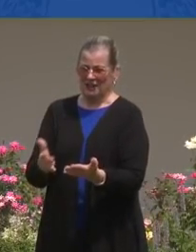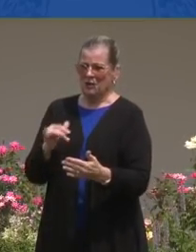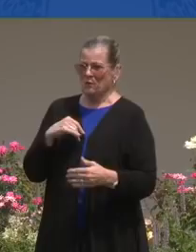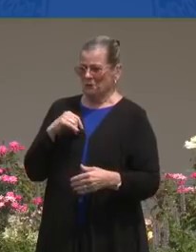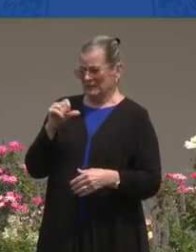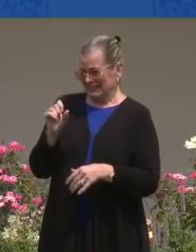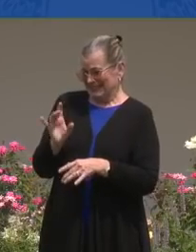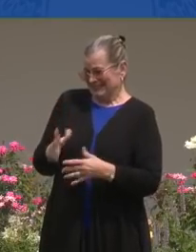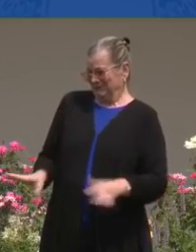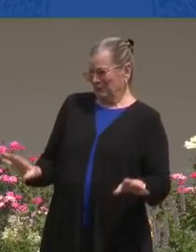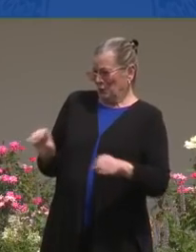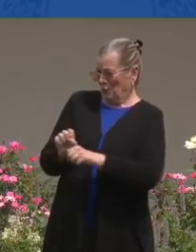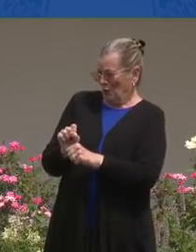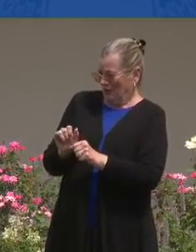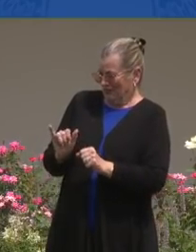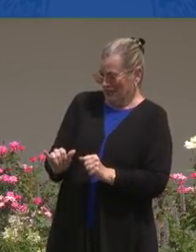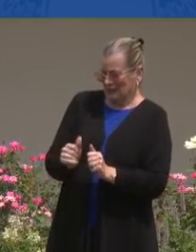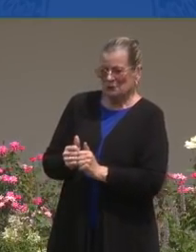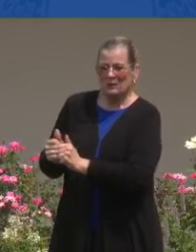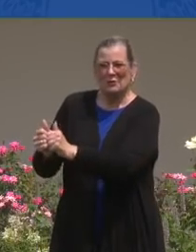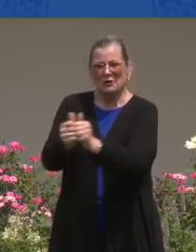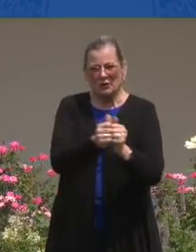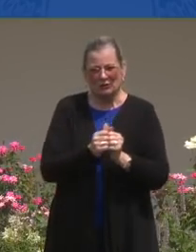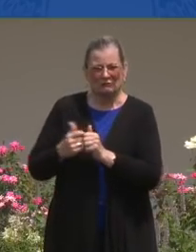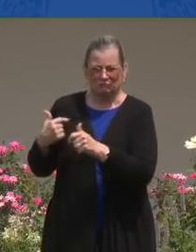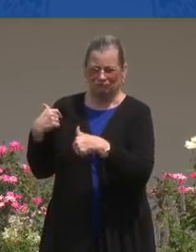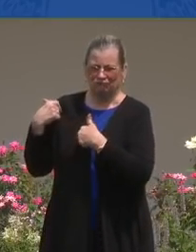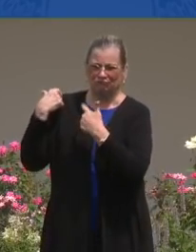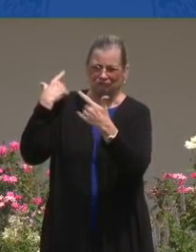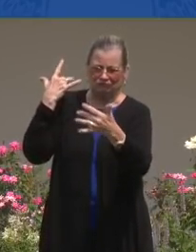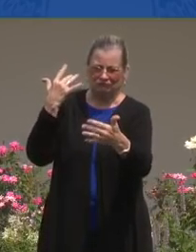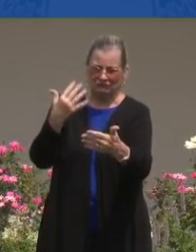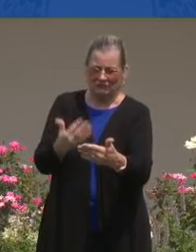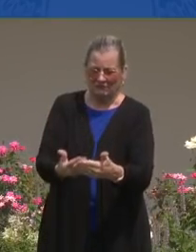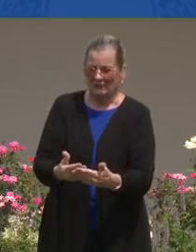signed by a Republican president, a product of passion and compassion,